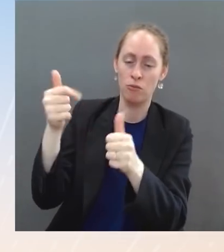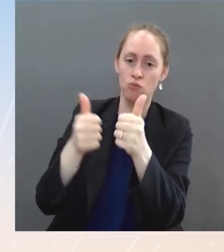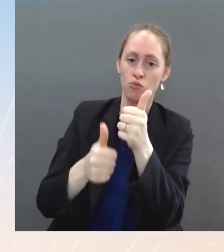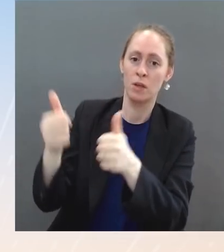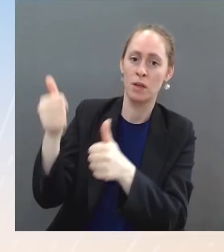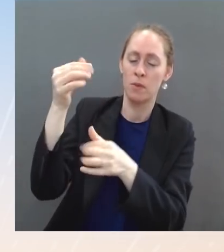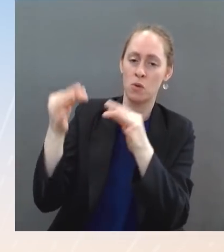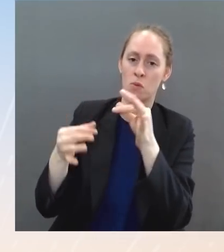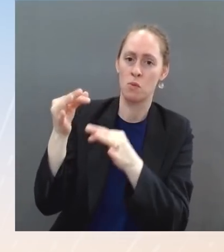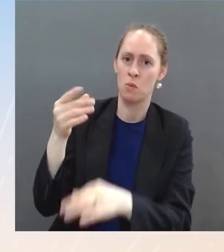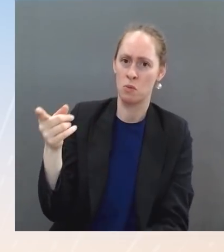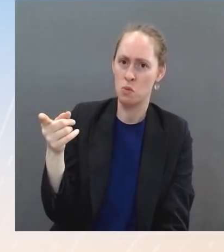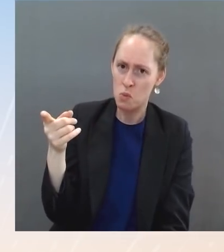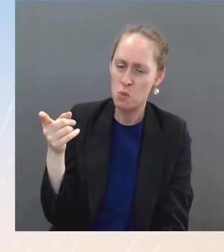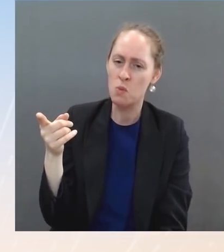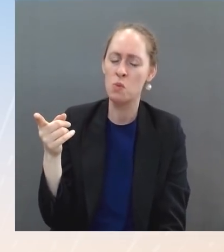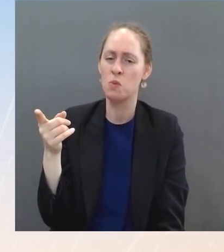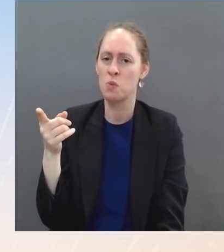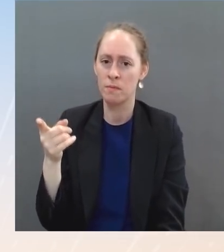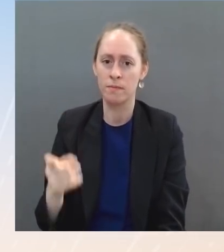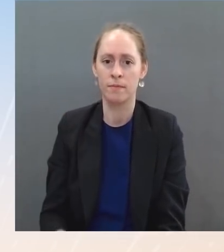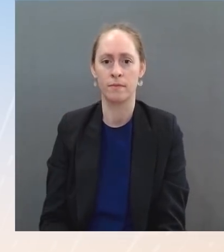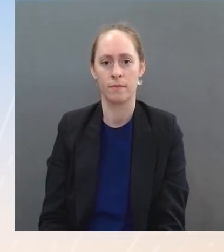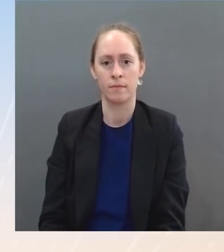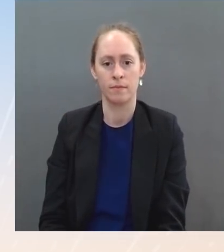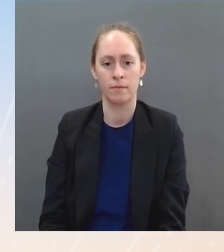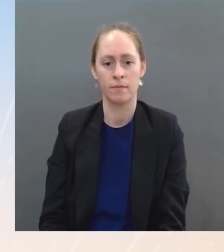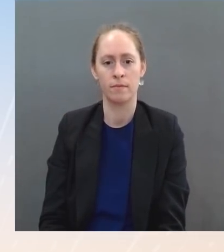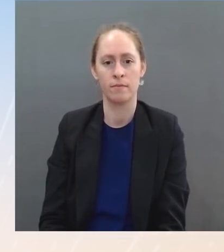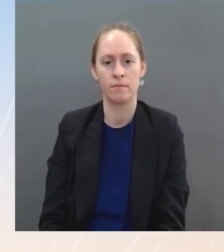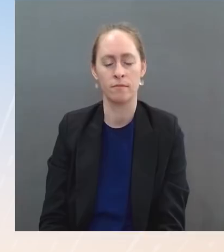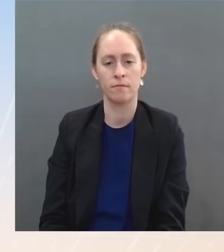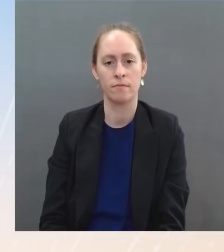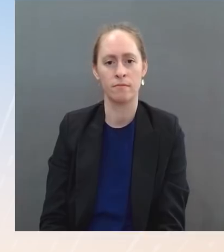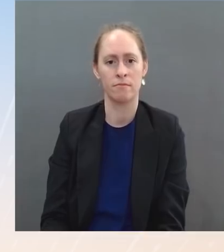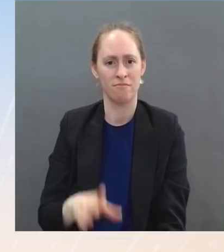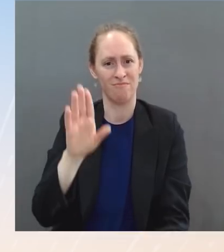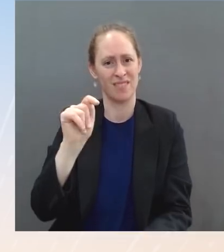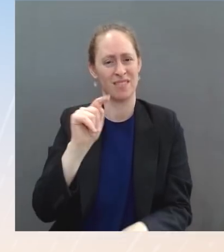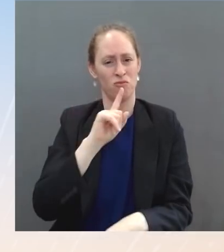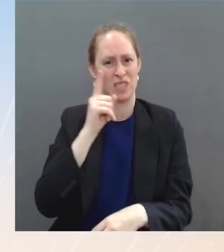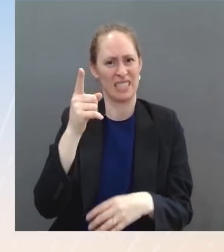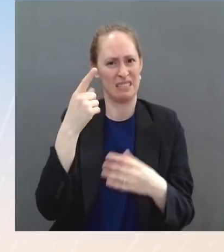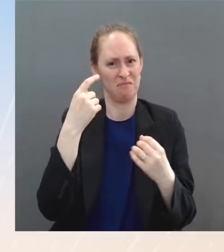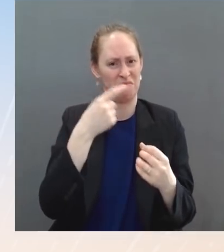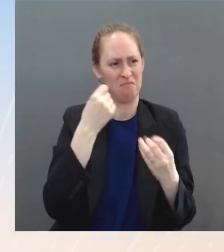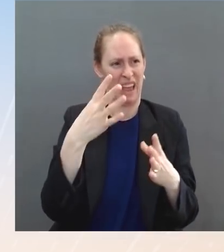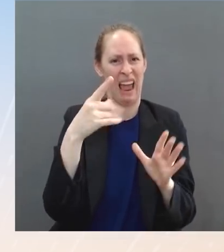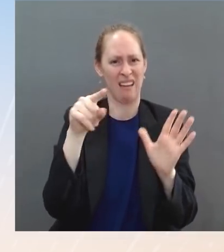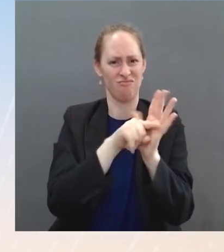given the contentious comments from Senator Graham? Ms. Psaki: Well, look, I think that our view